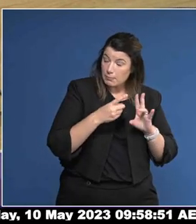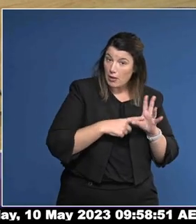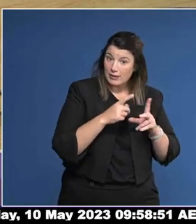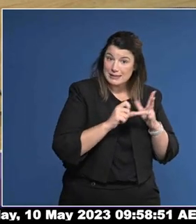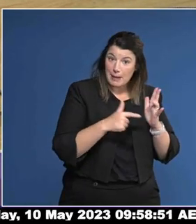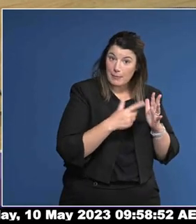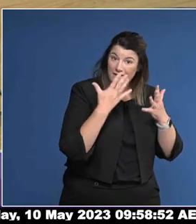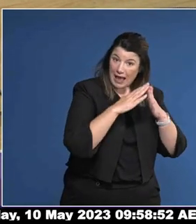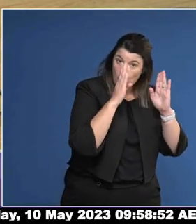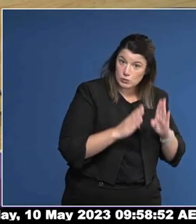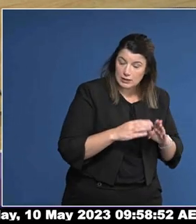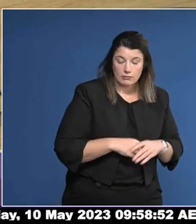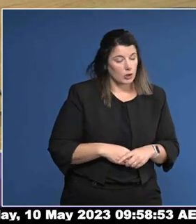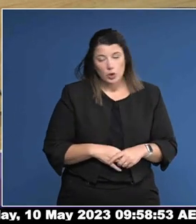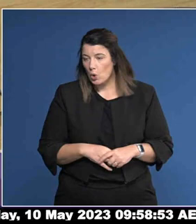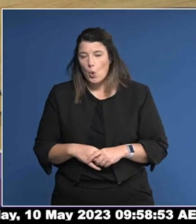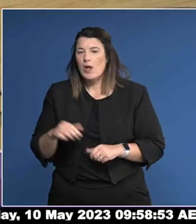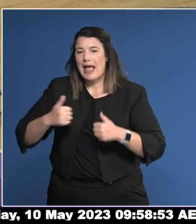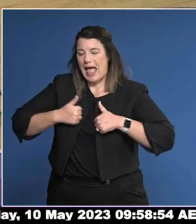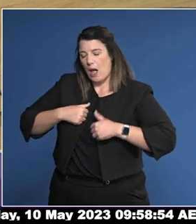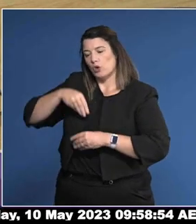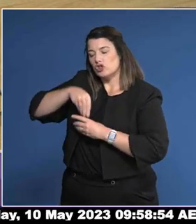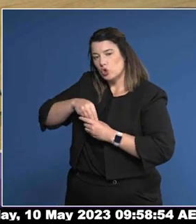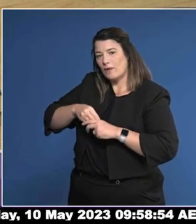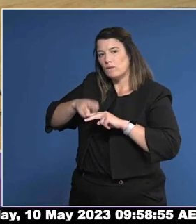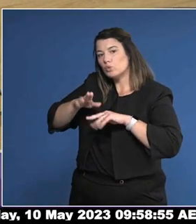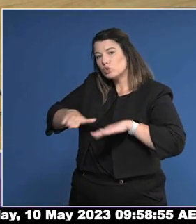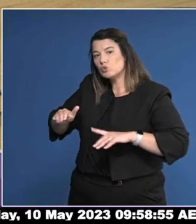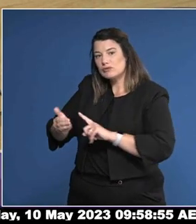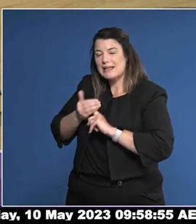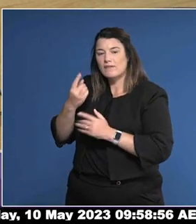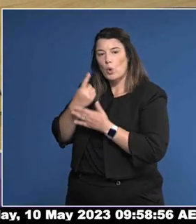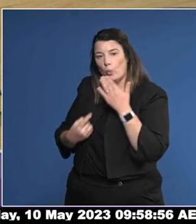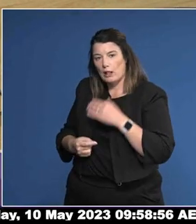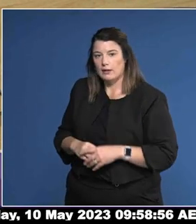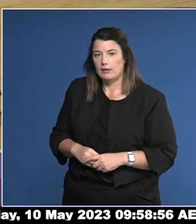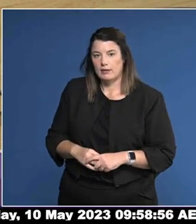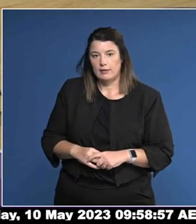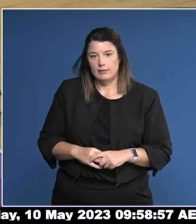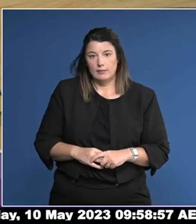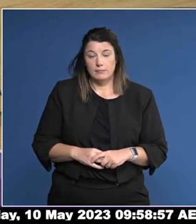No, this is an internal practice kit for our department. Is it used - do you know if it's used by the police.